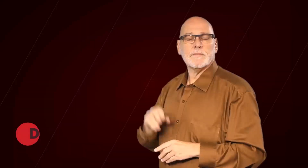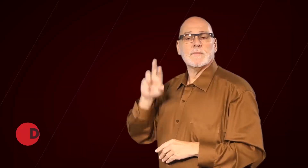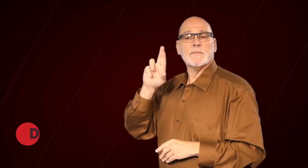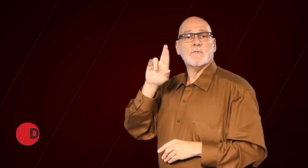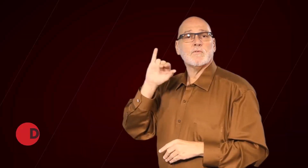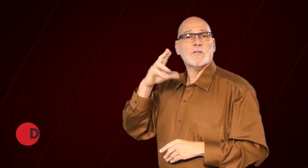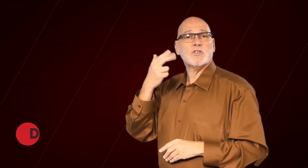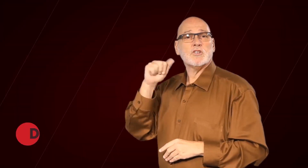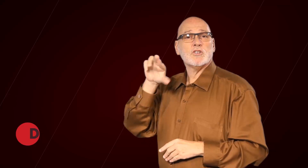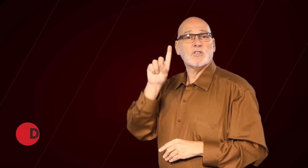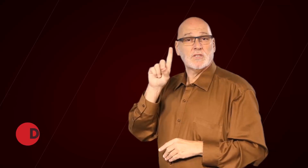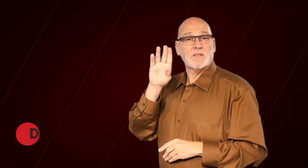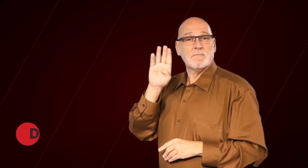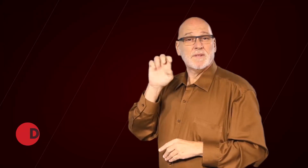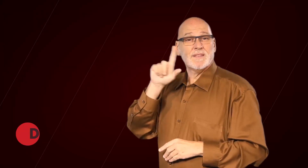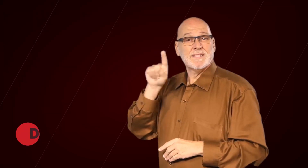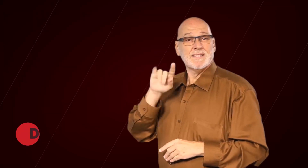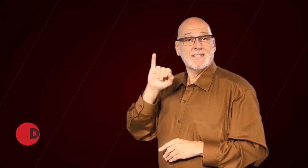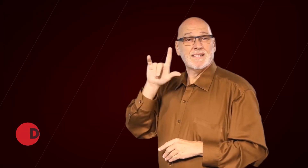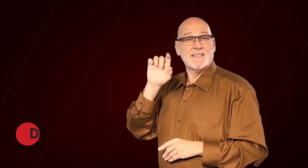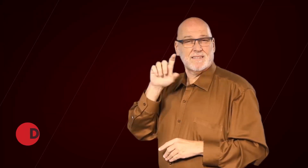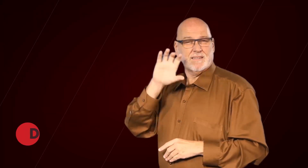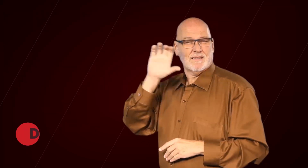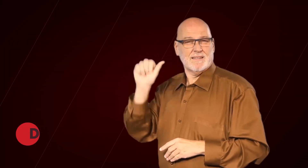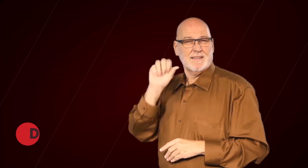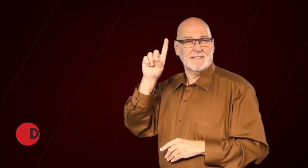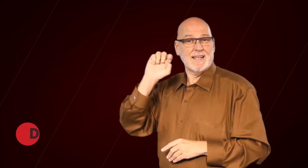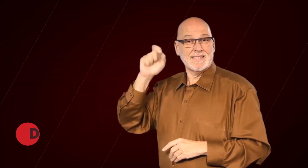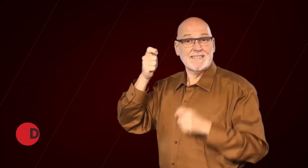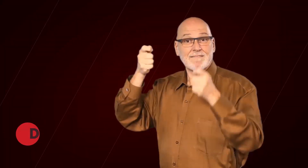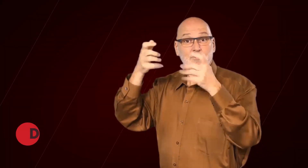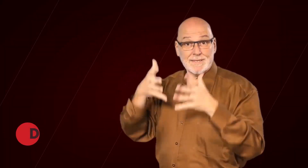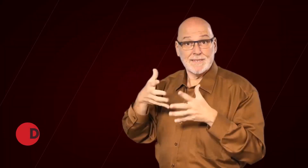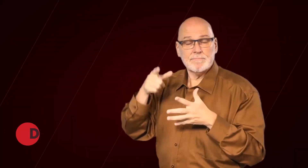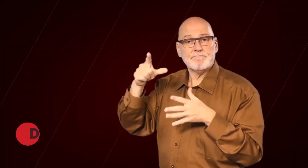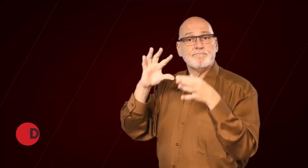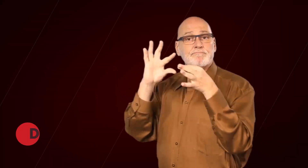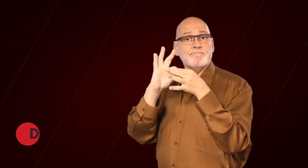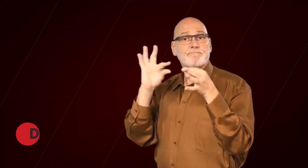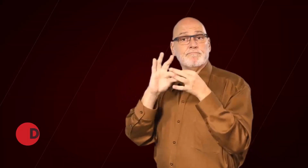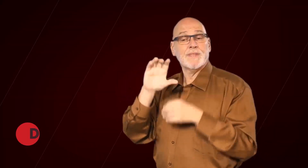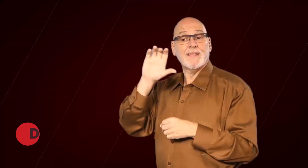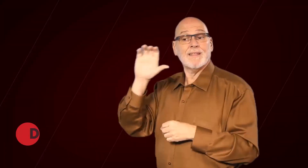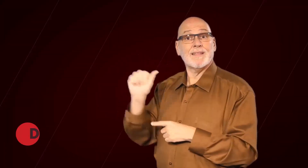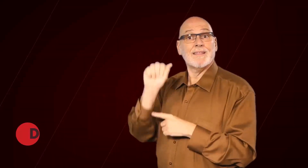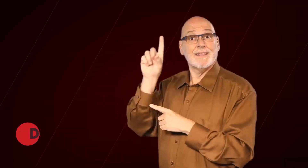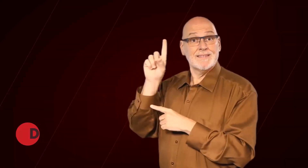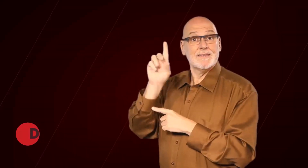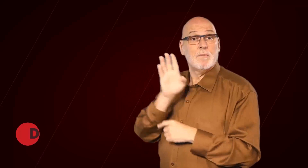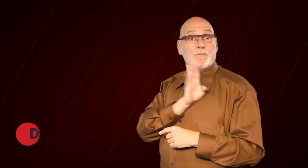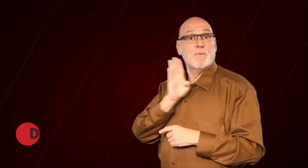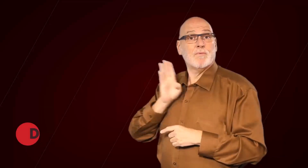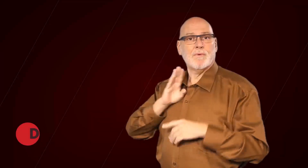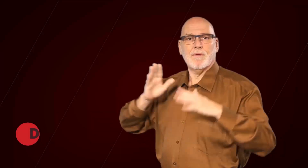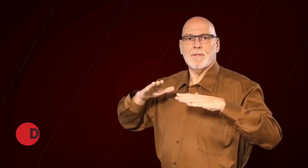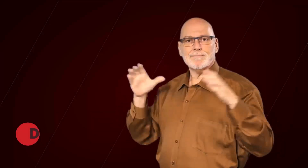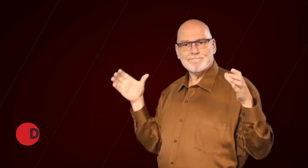[ANSELMO]: Richard Belzile, CAD executive director says the CAD board has not yet